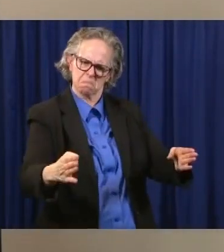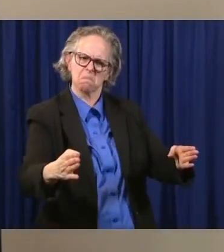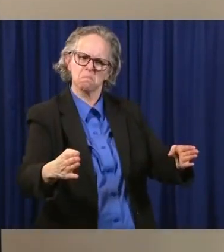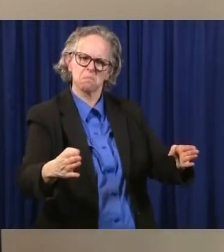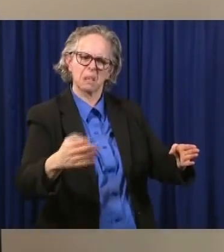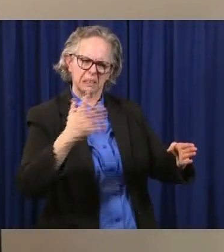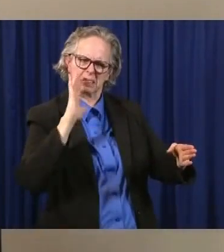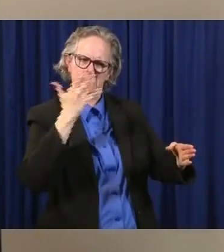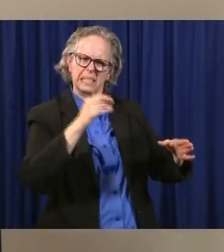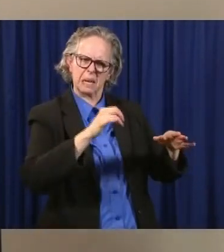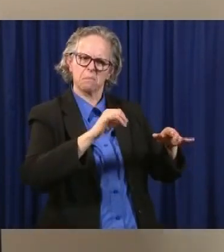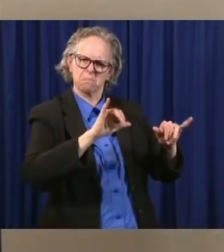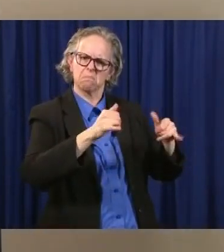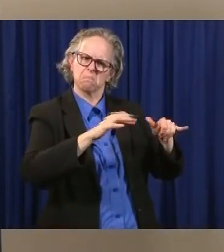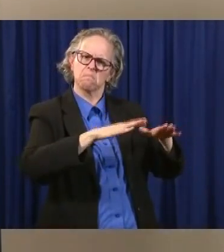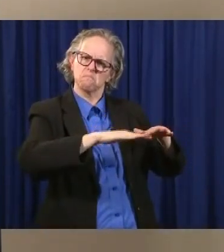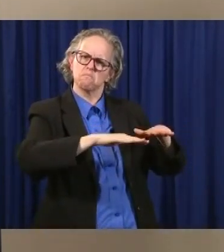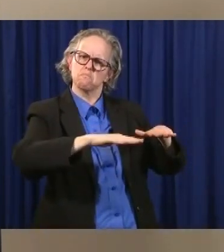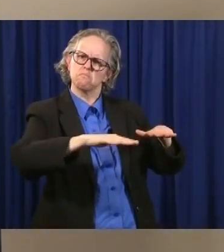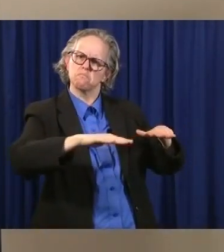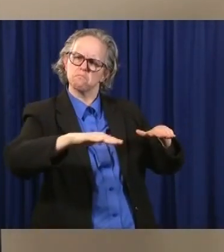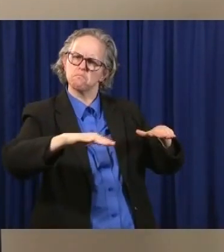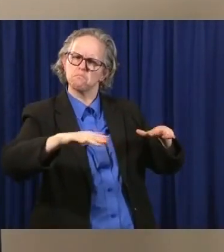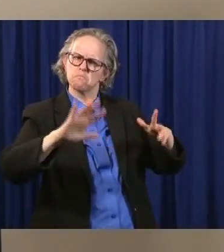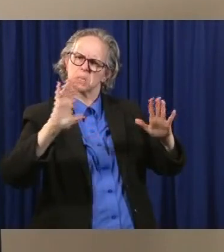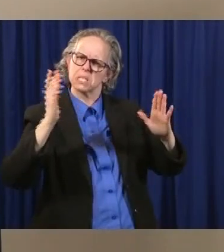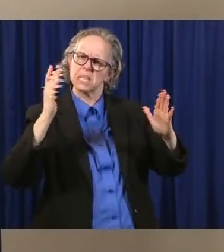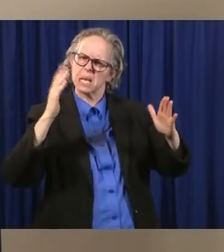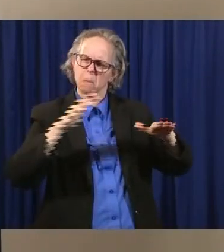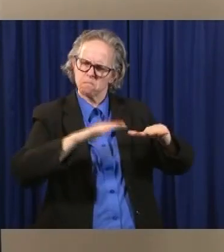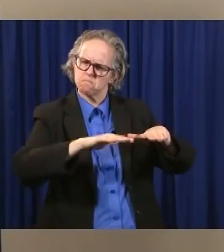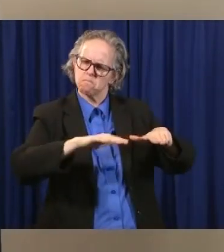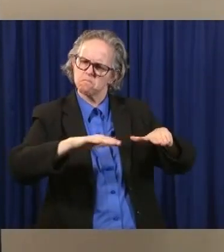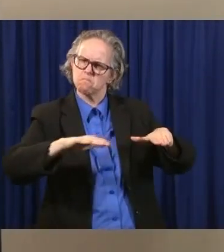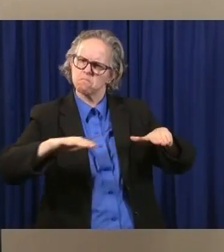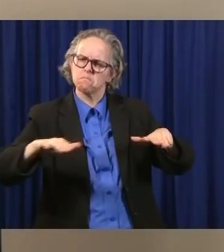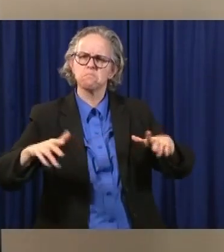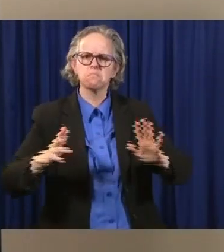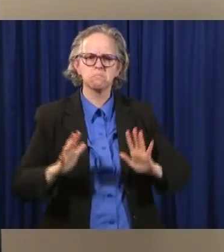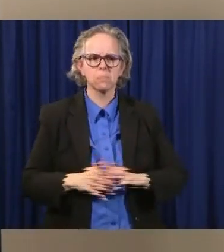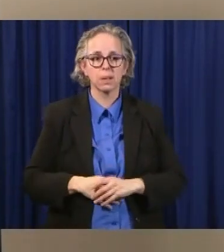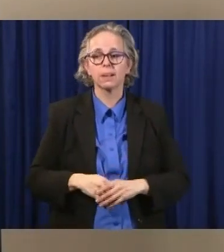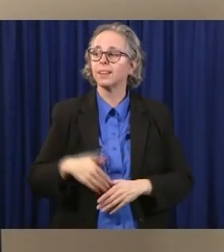OUR FRIENDS, AGAIN, OVERALL OVER 21 DAY TREND PERIOD, AGAIN, WE ARE STILL FAIRLY STABLE ACROSS.